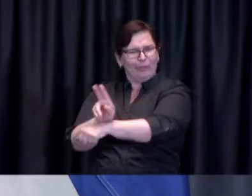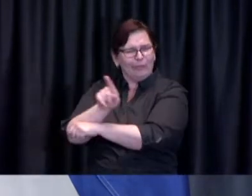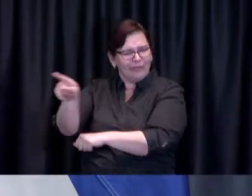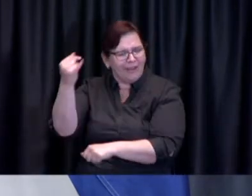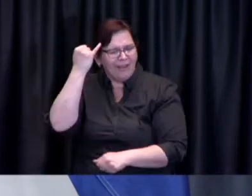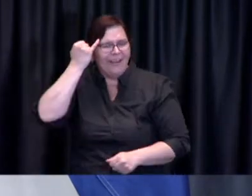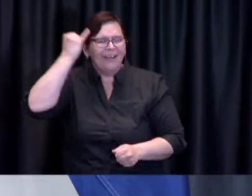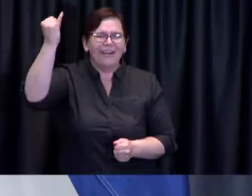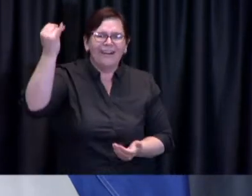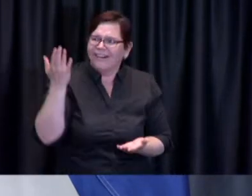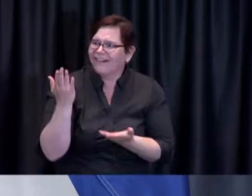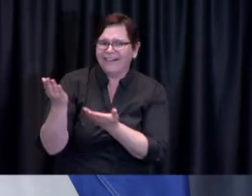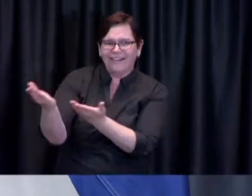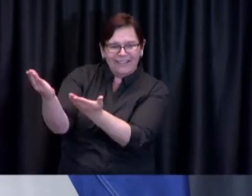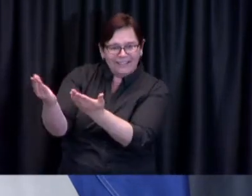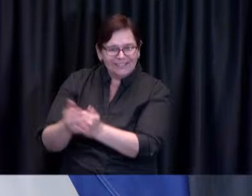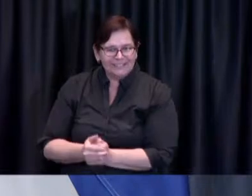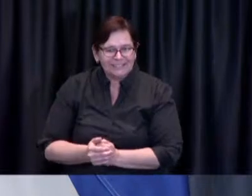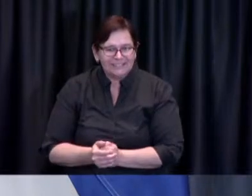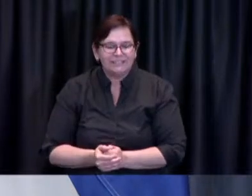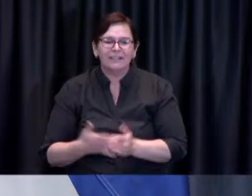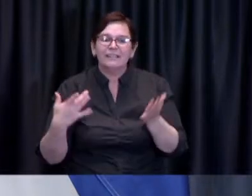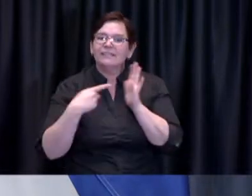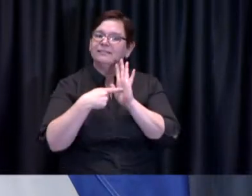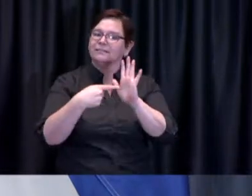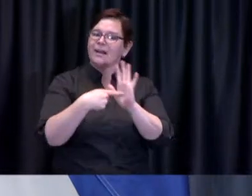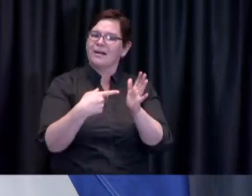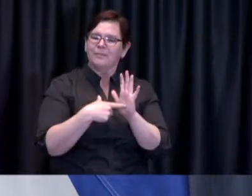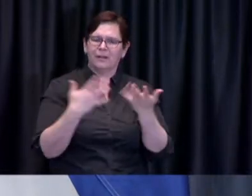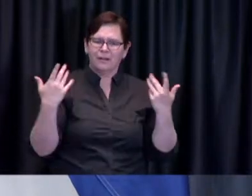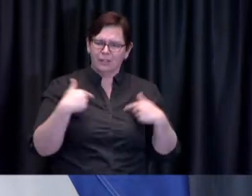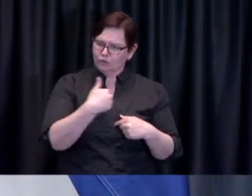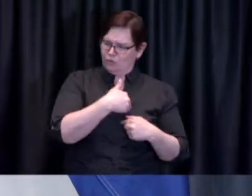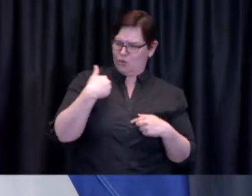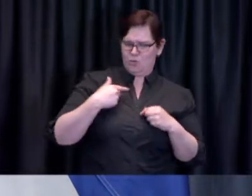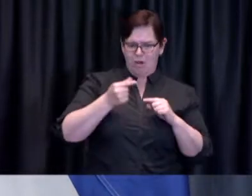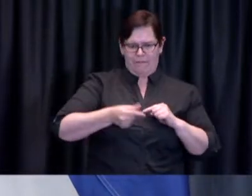how every single part of this city government is mobilized to make sure this vaccination program